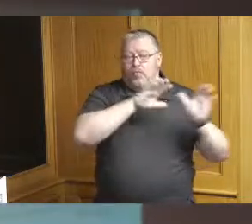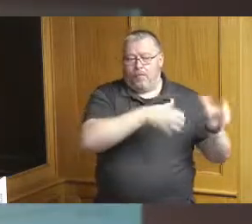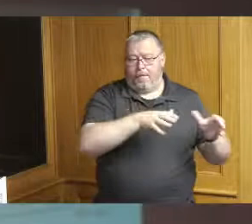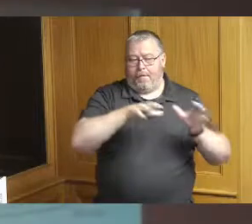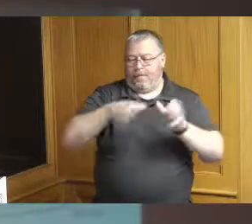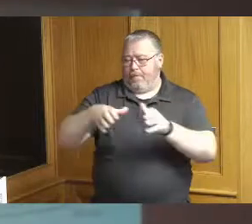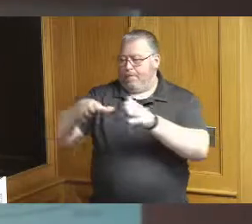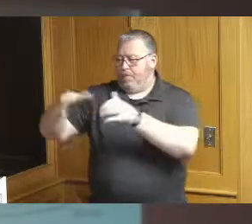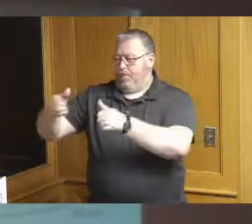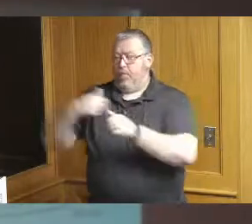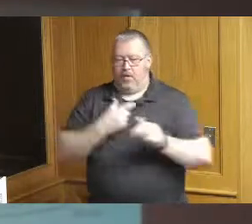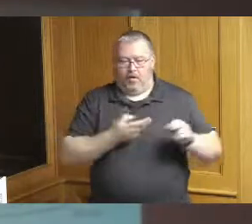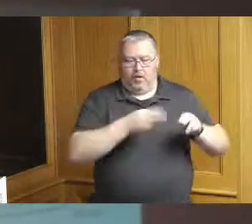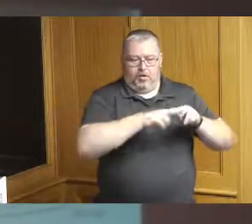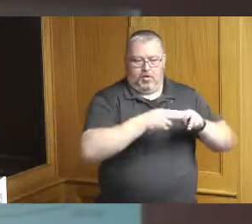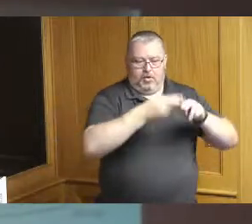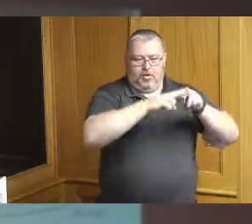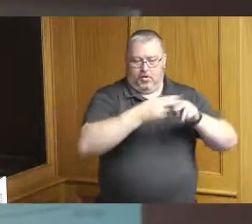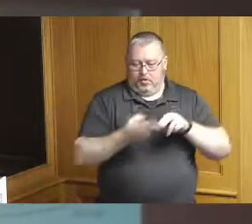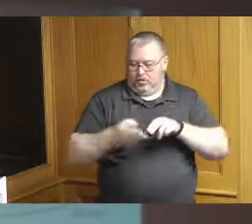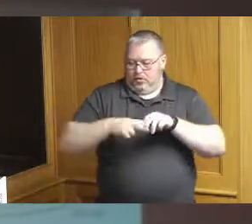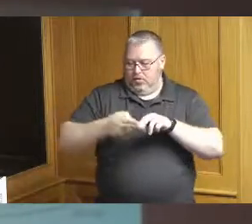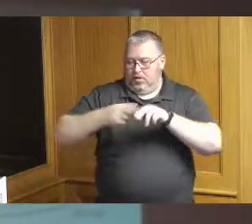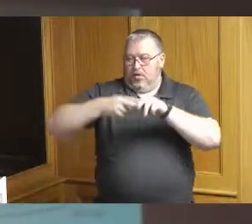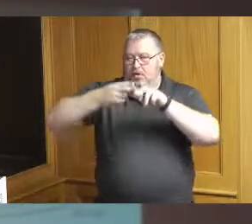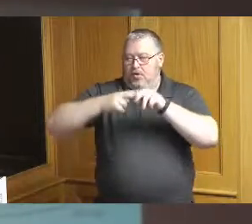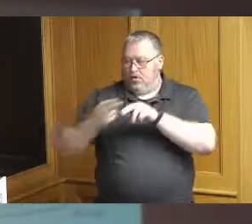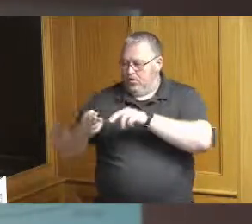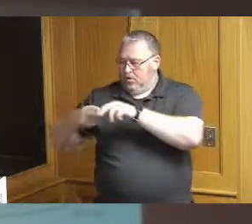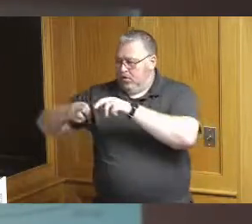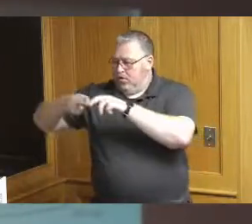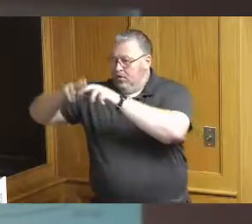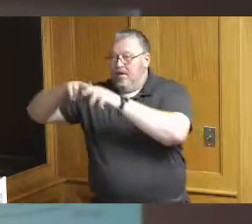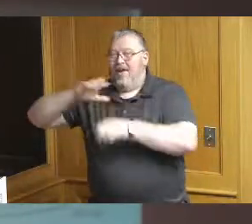each week so each of these lines is trending upward and if you advance one